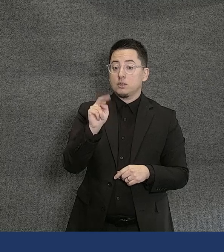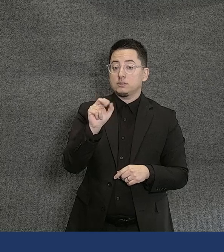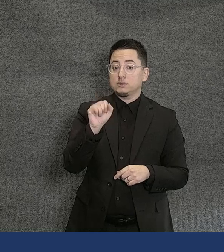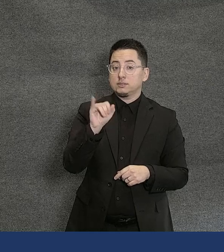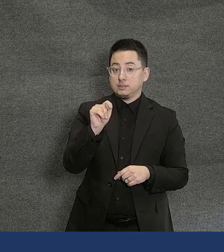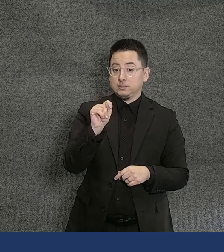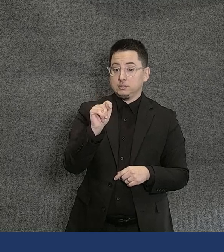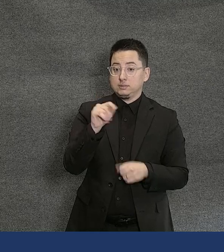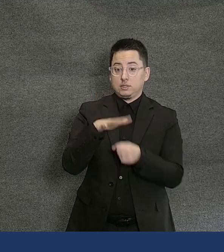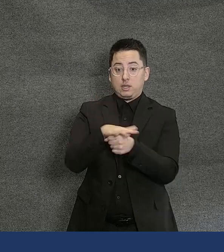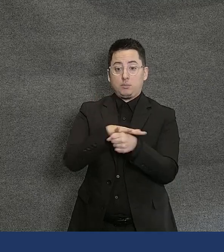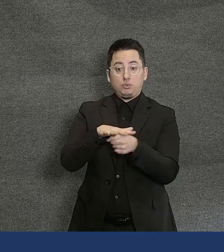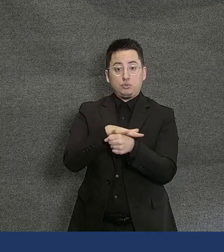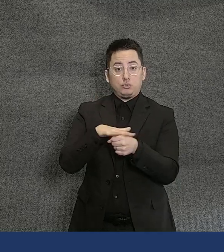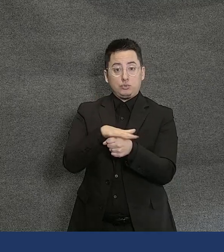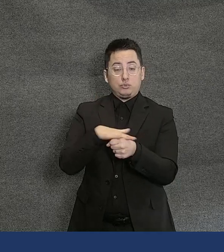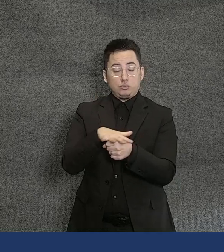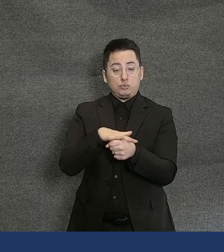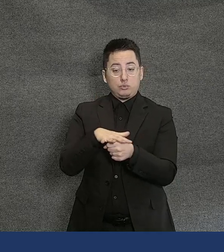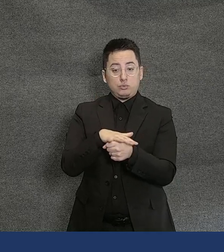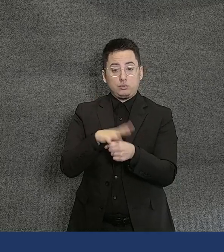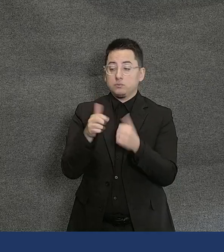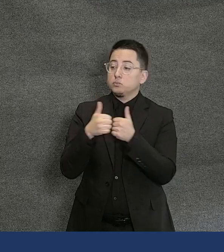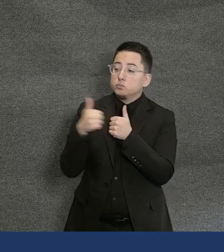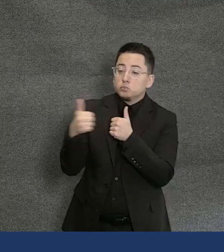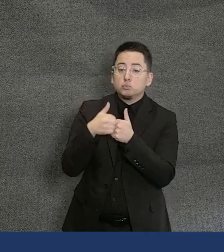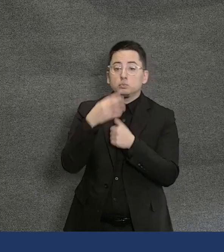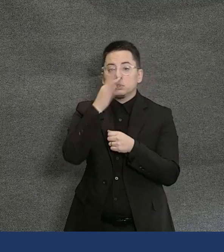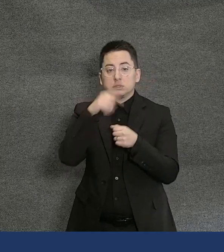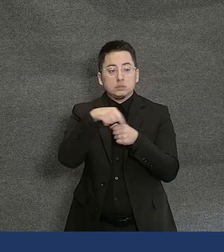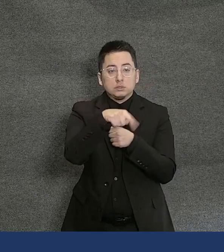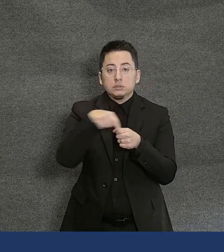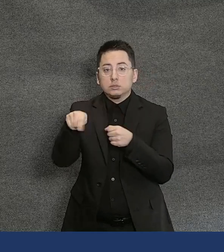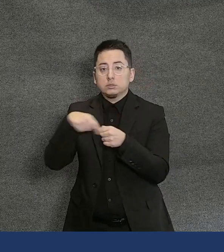scale accessibility, solving some of the last mile issues